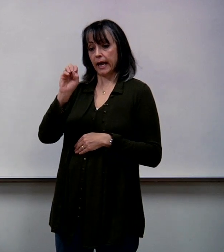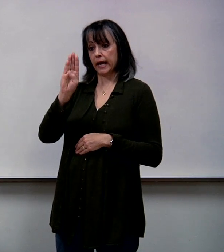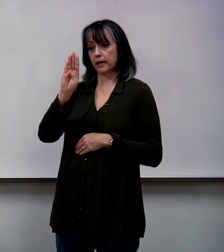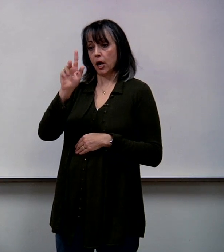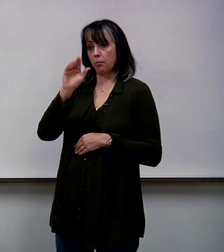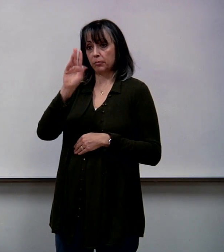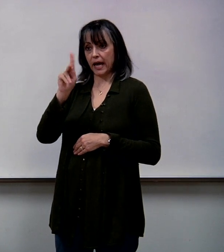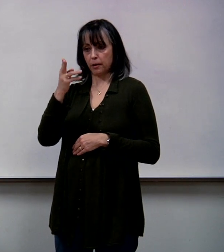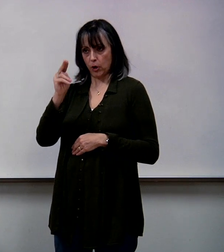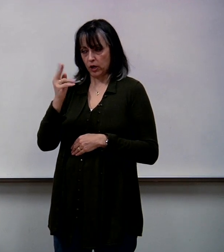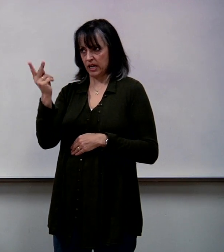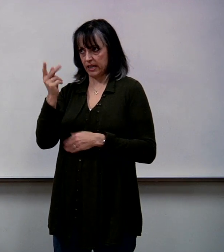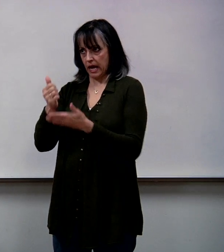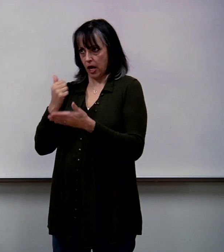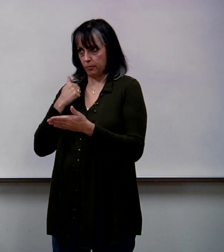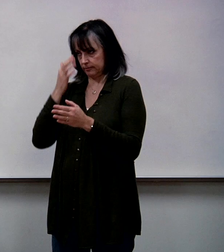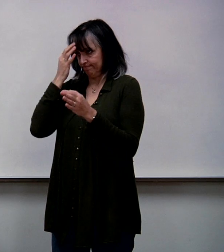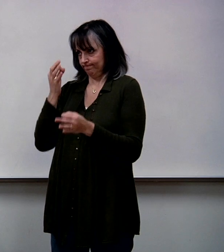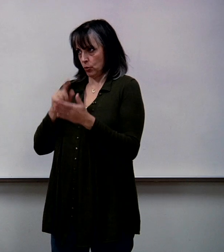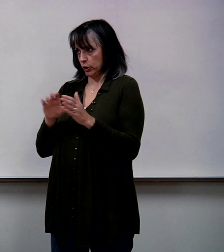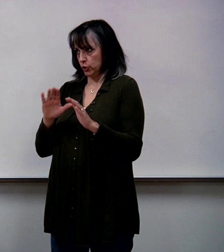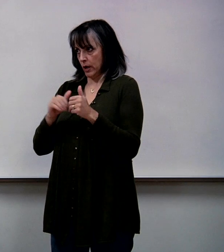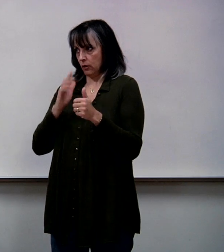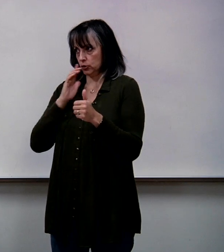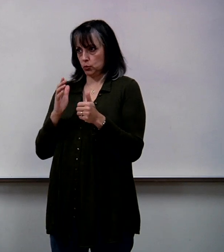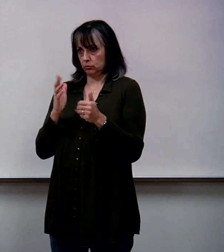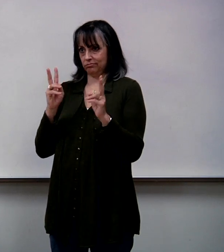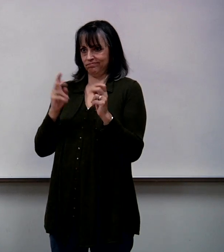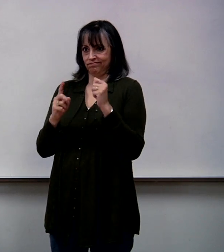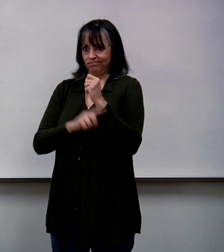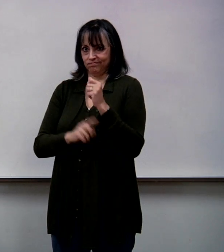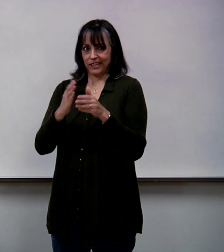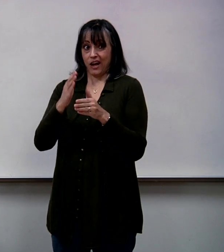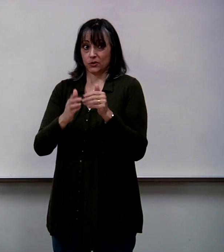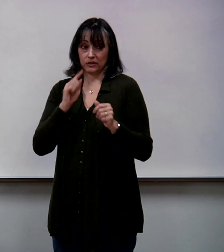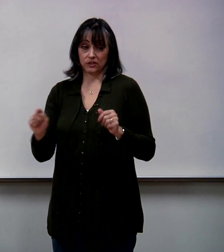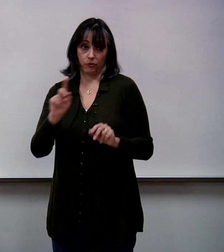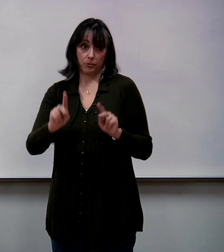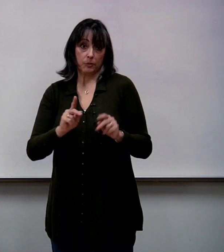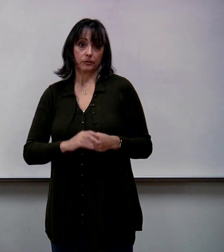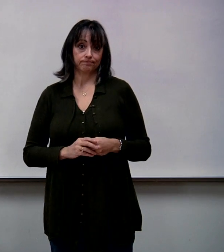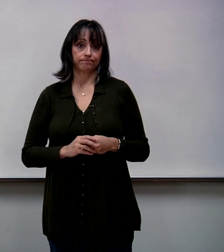what to do and what are going to be the consequences.